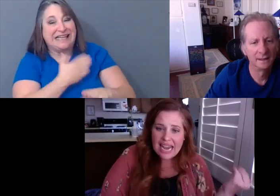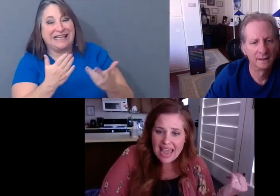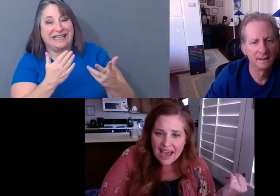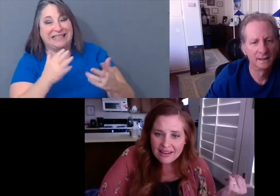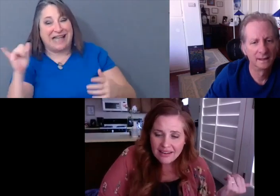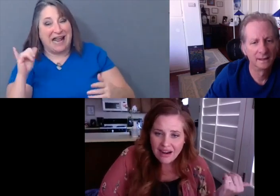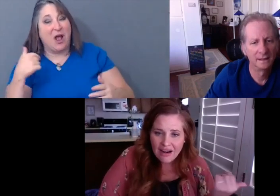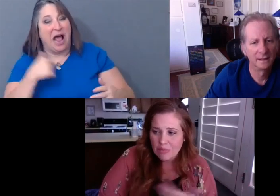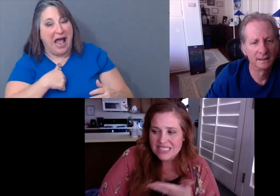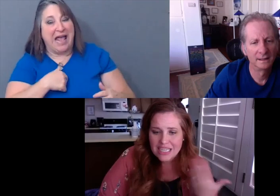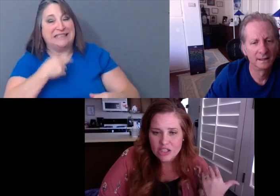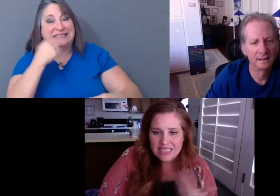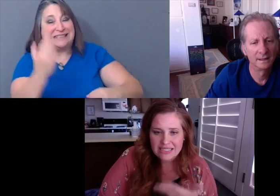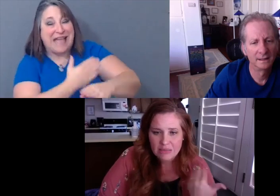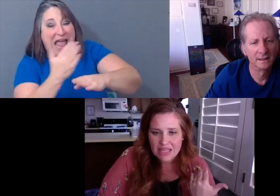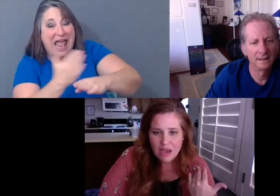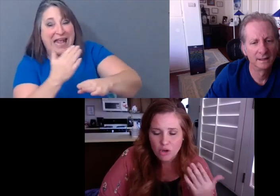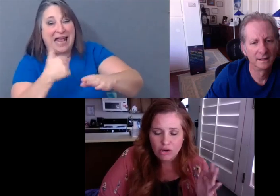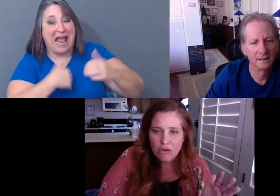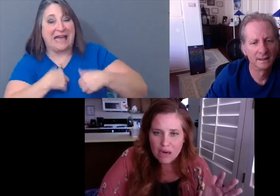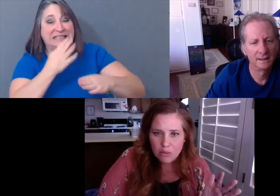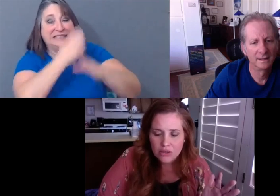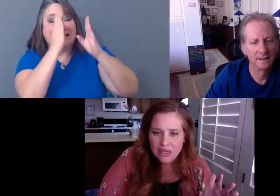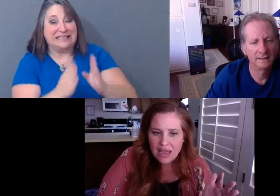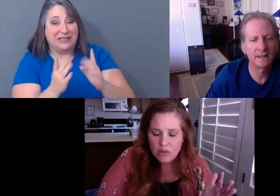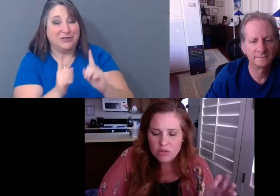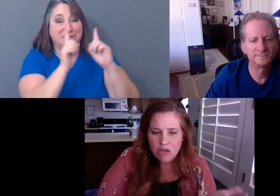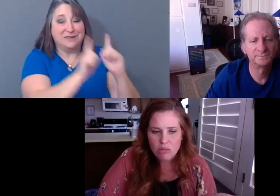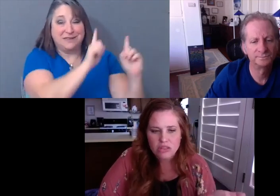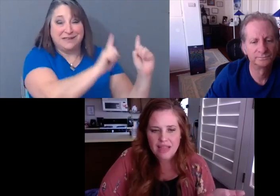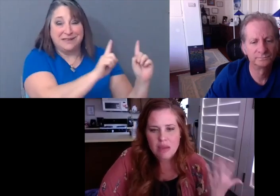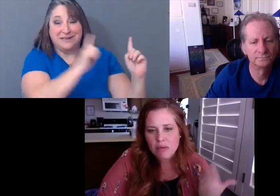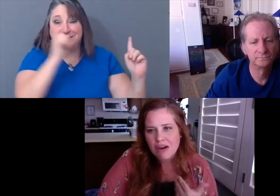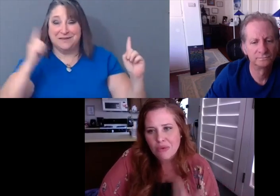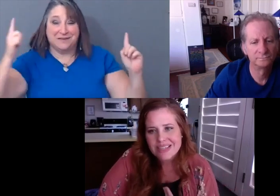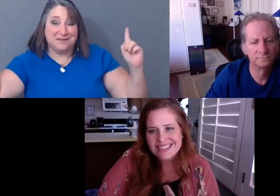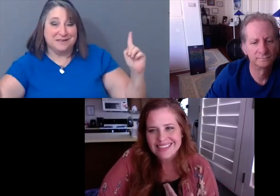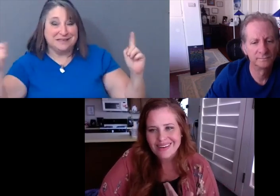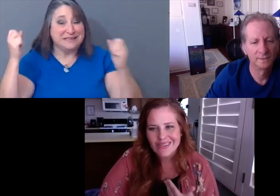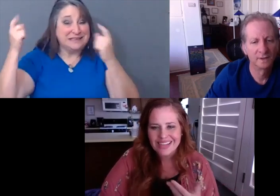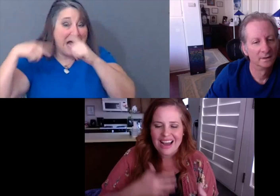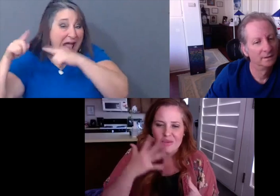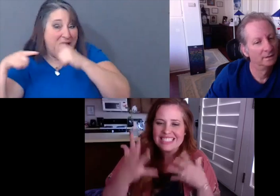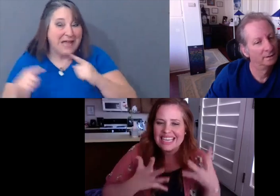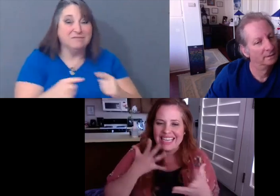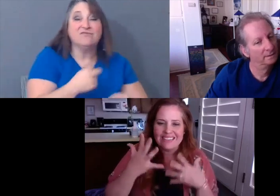And I had a couple of singers next to me that were incredible. You know, it was almost like they were my voice, you know, and I was singing,